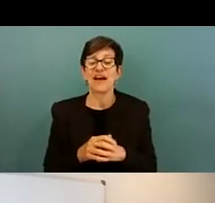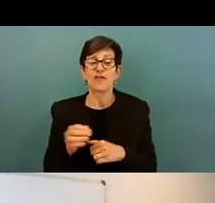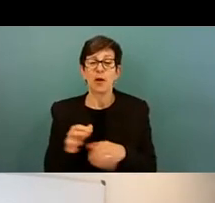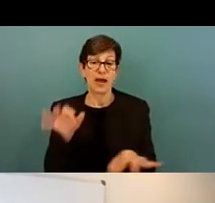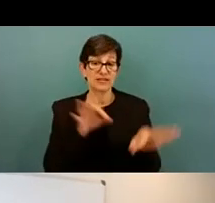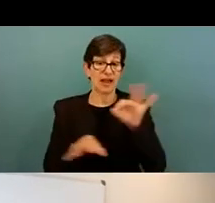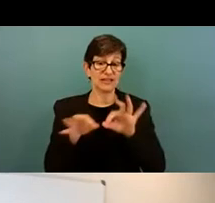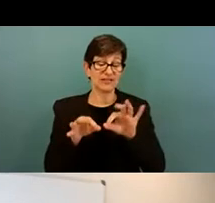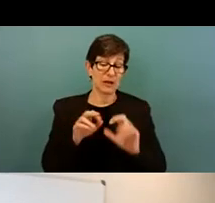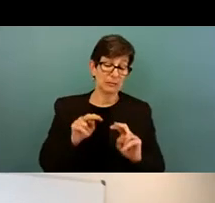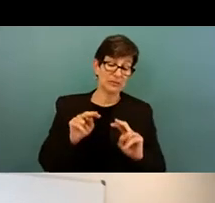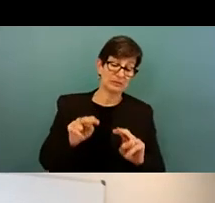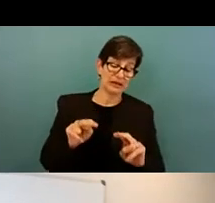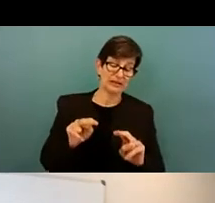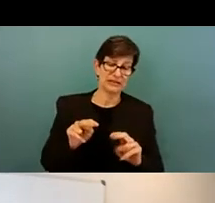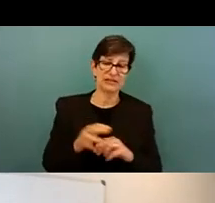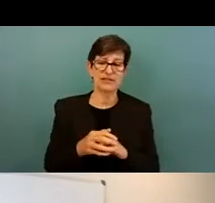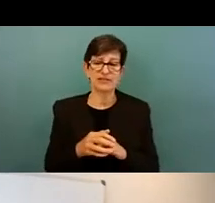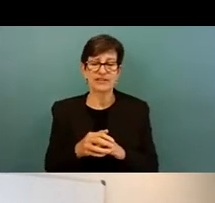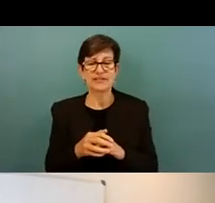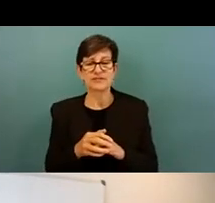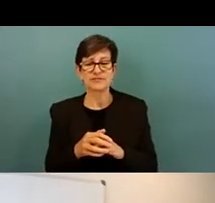if we would be able to confidently answer all of those through the Australian Digital